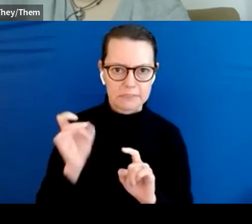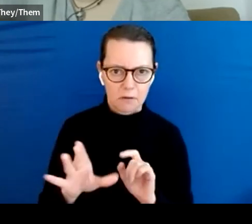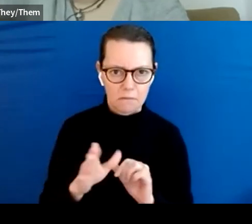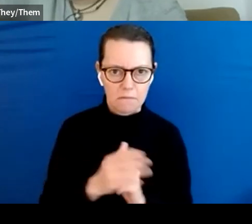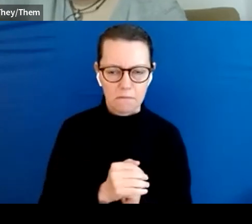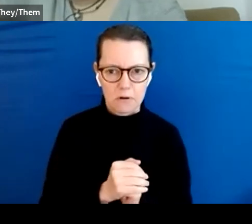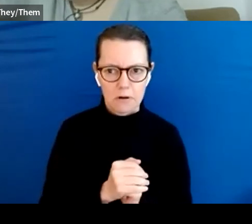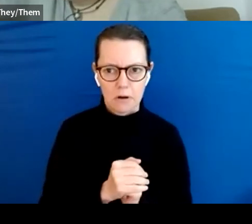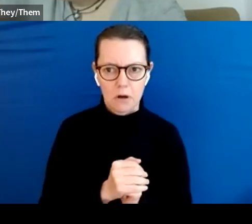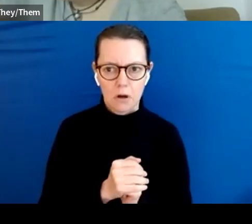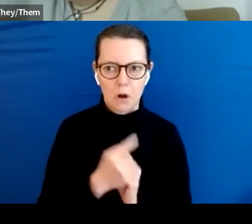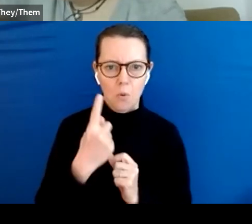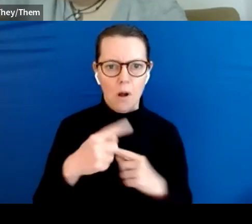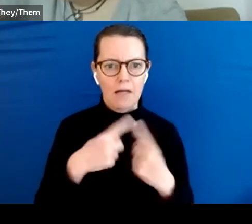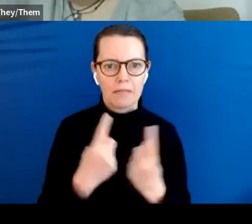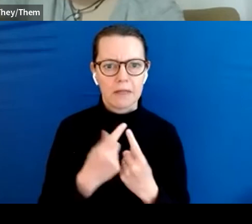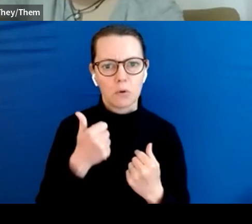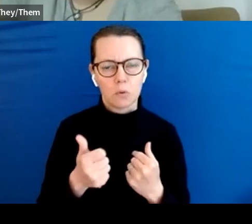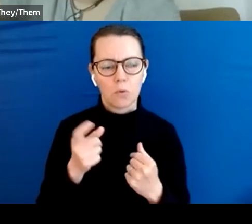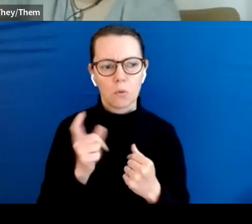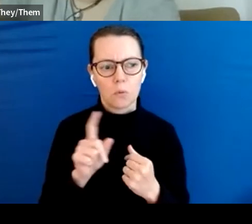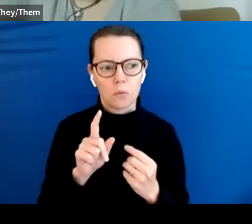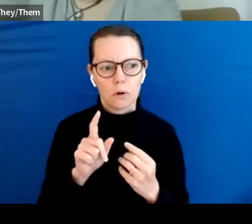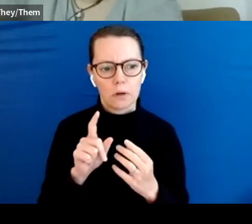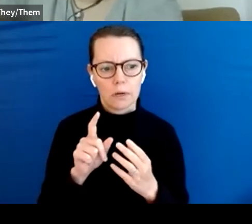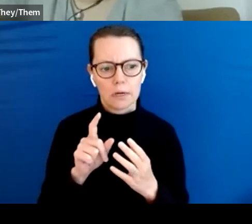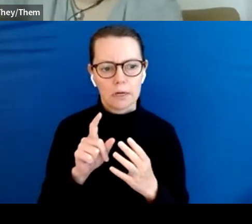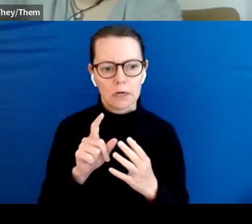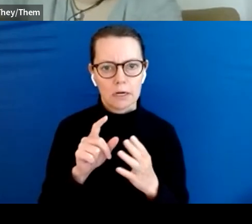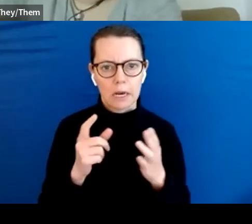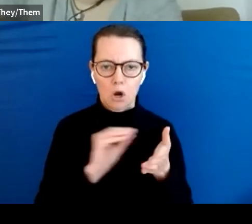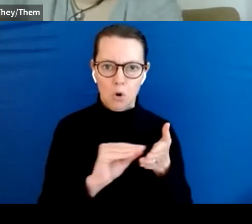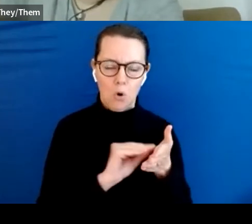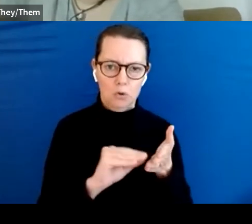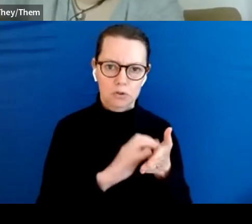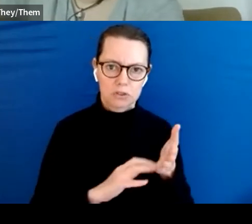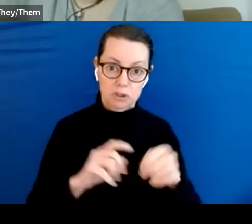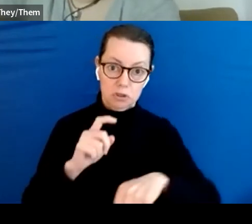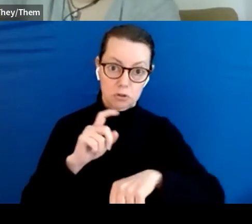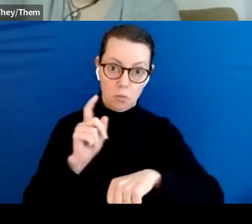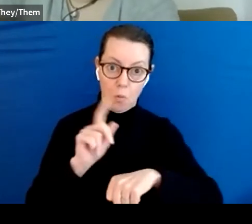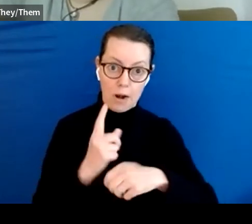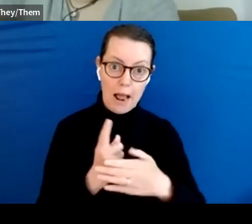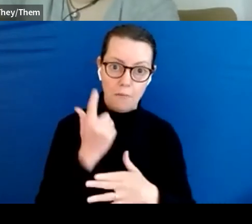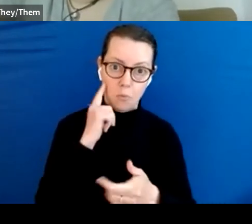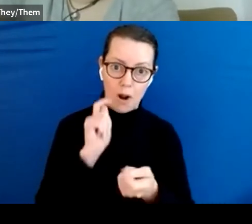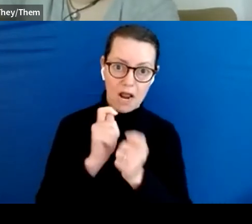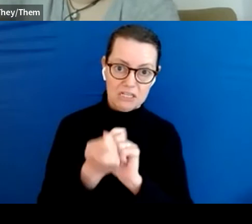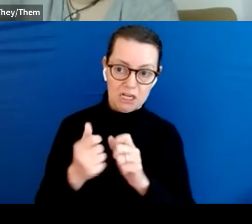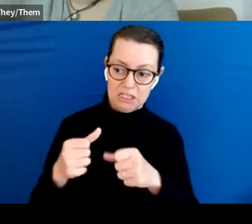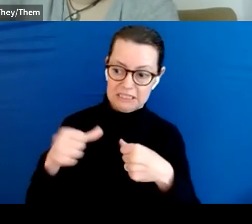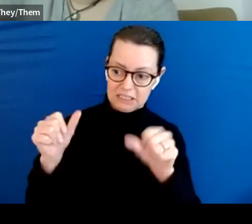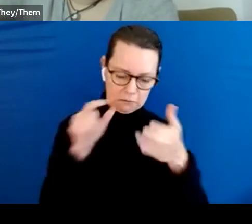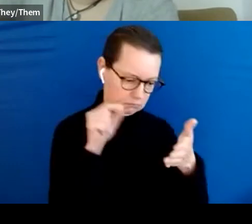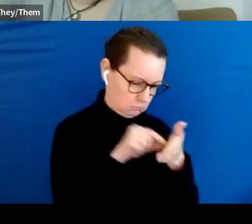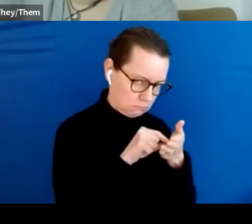One of the things I find helpful as a parent, is to keep notes about times when adjustments have been successful.